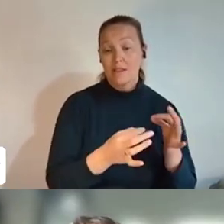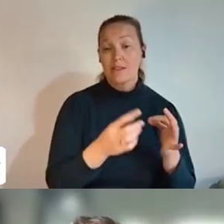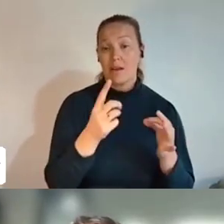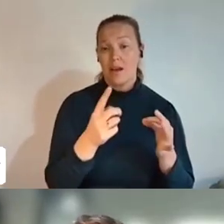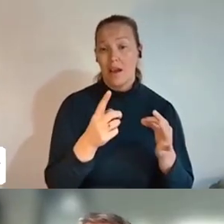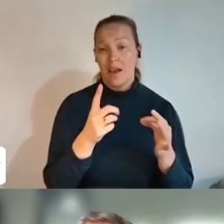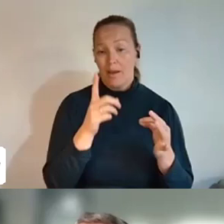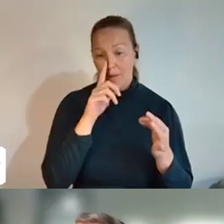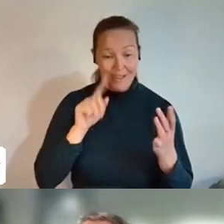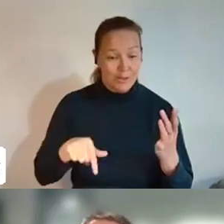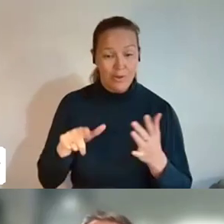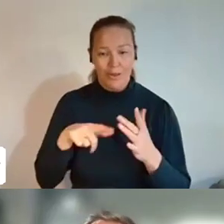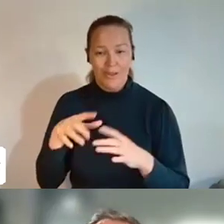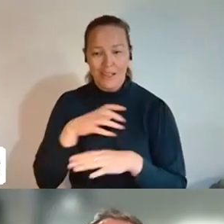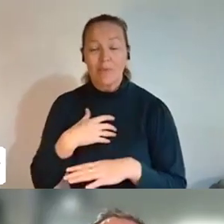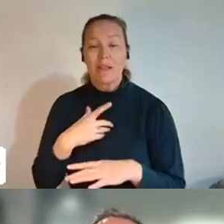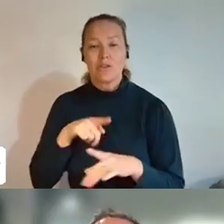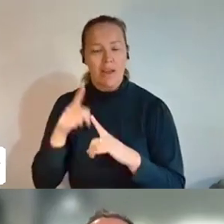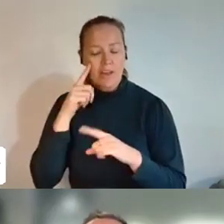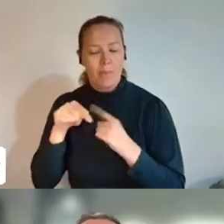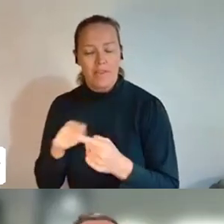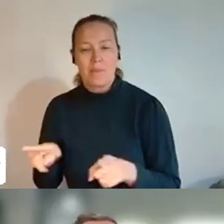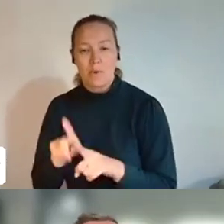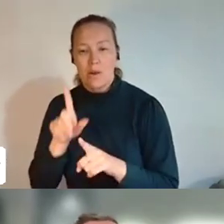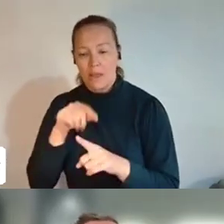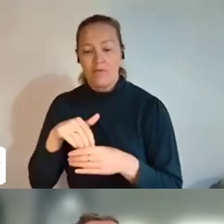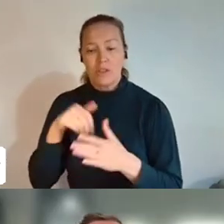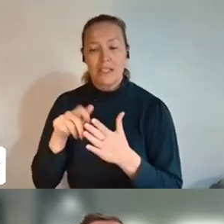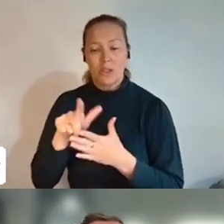many ways there are to shape it back. You can vote in local elections, contact your councillor or